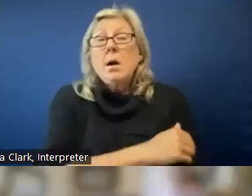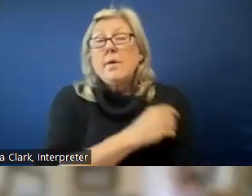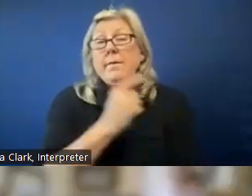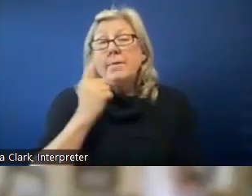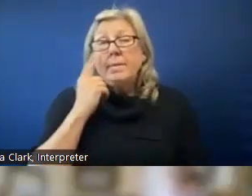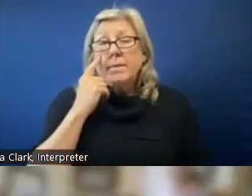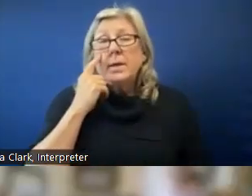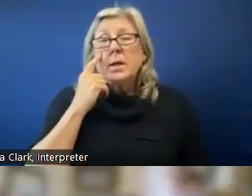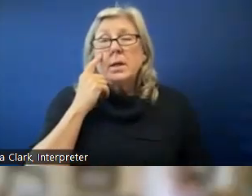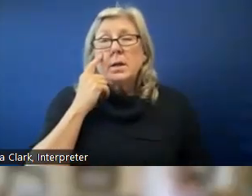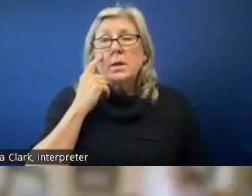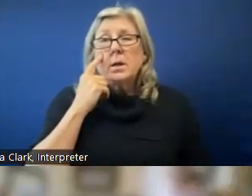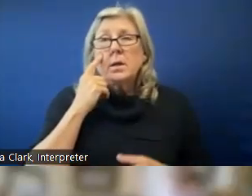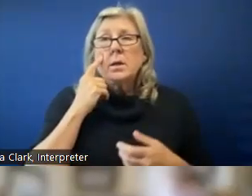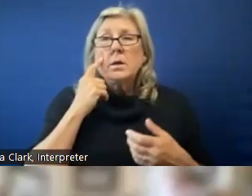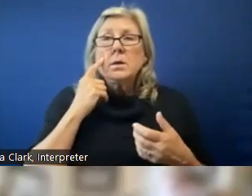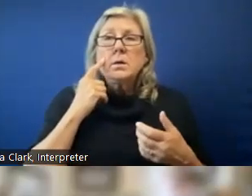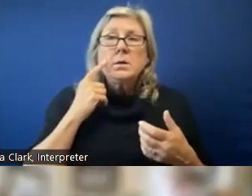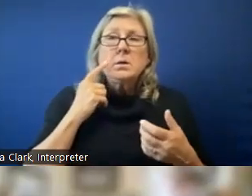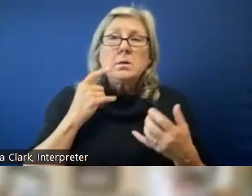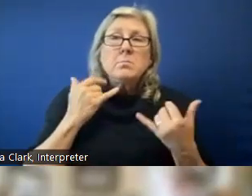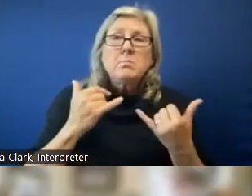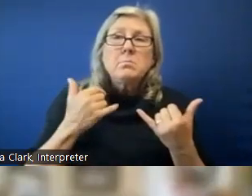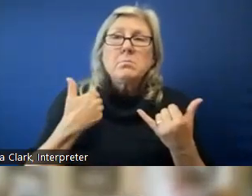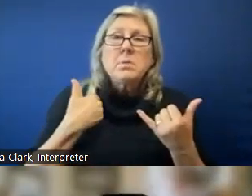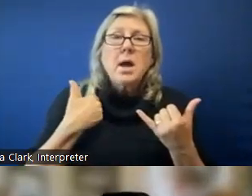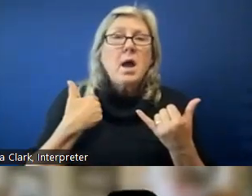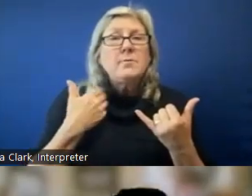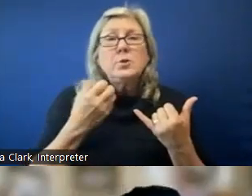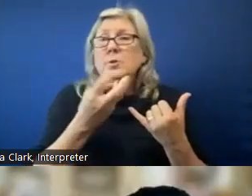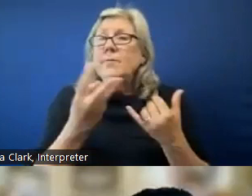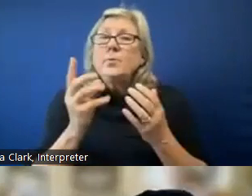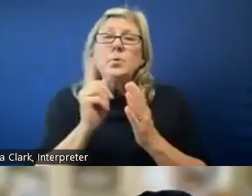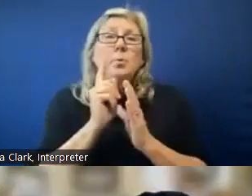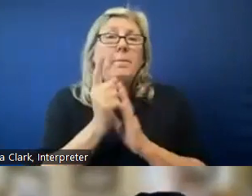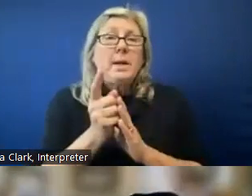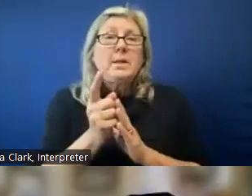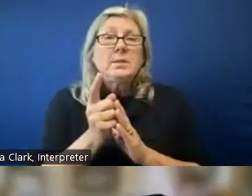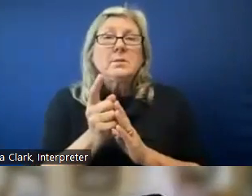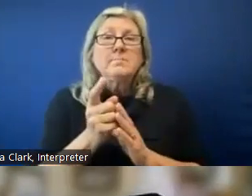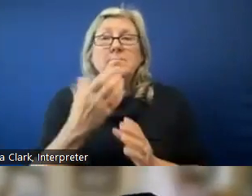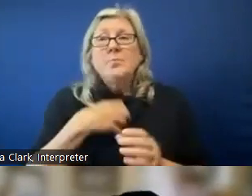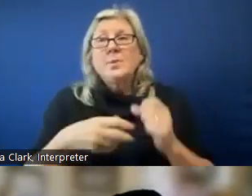we have probably just a few minutes. We were hoping to have more for question and answers.